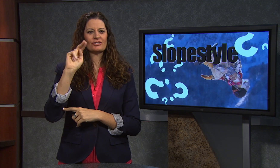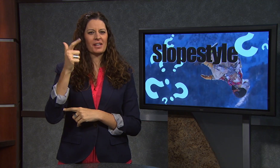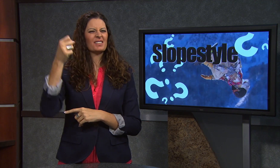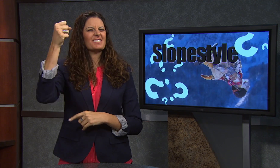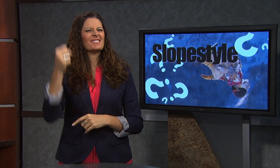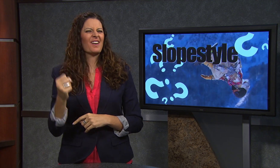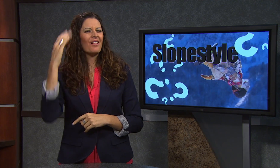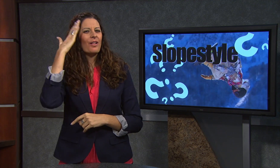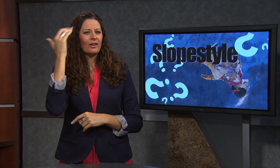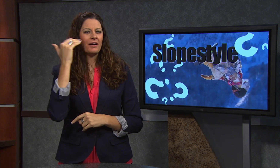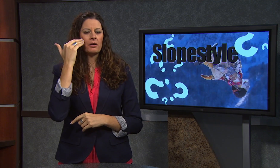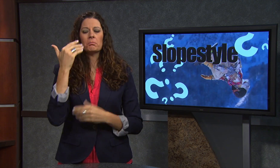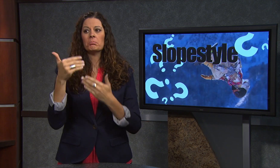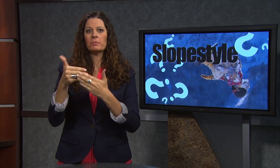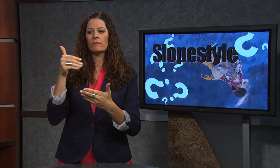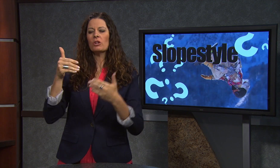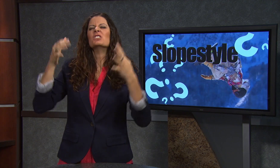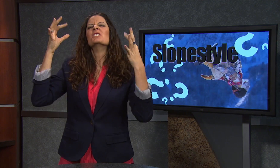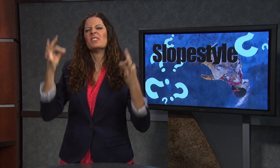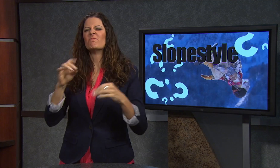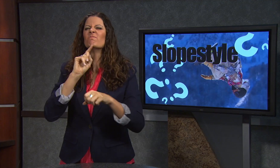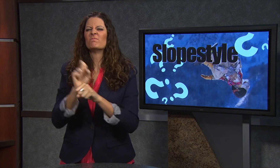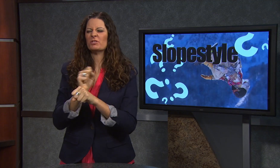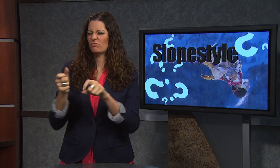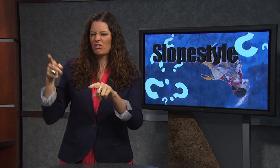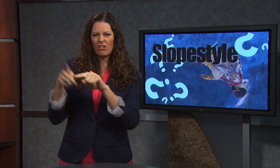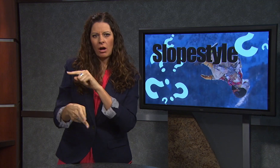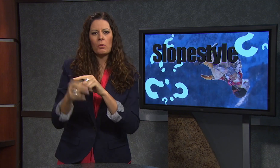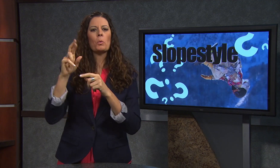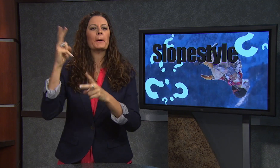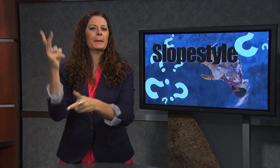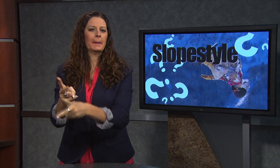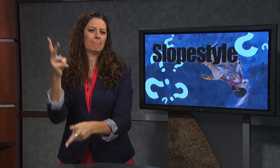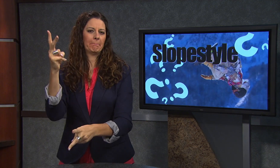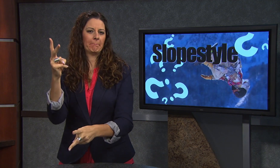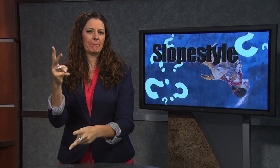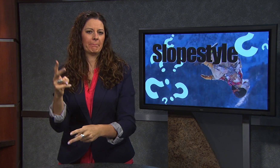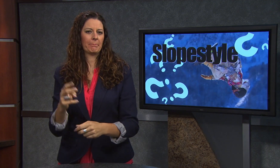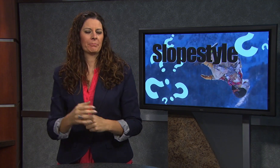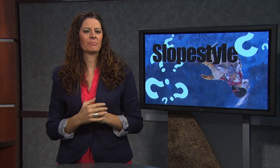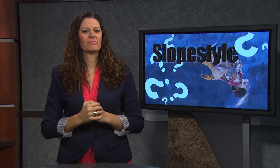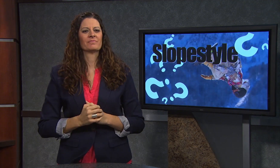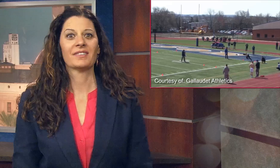TWO-THOUSAND-18 WINTER GAMES IN PYEONGCHANG, SOUTH KOREA. PIE-OO-N-CHANG